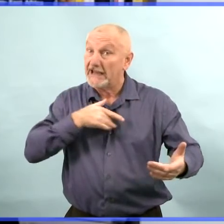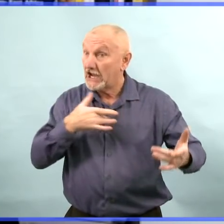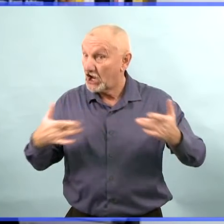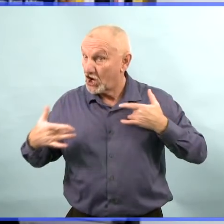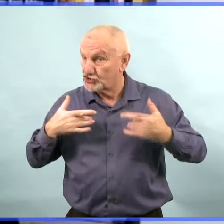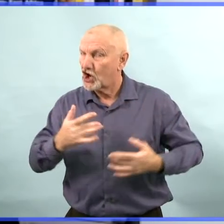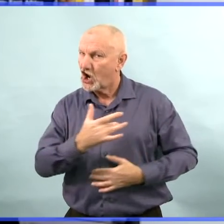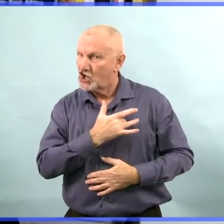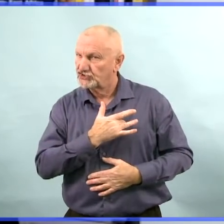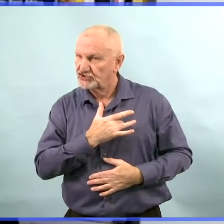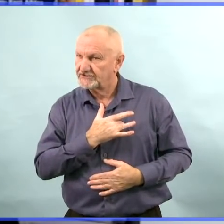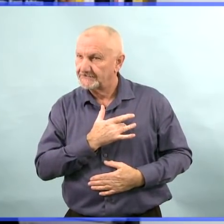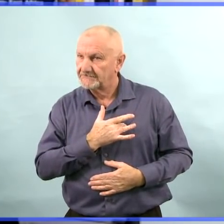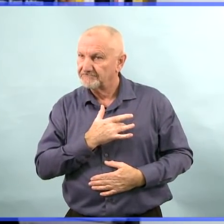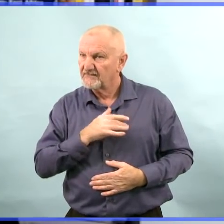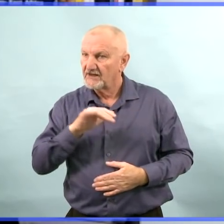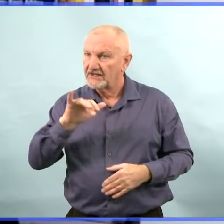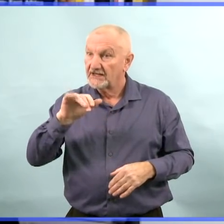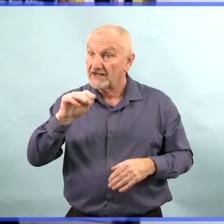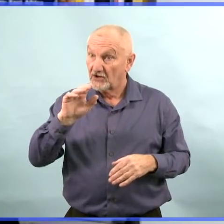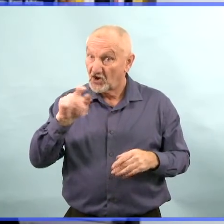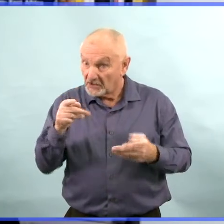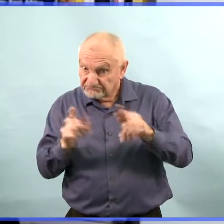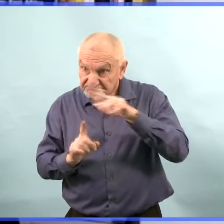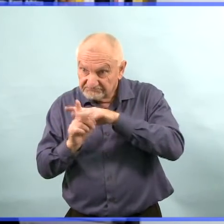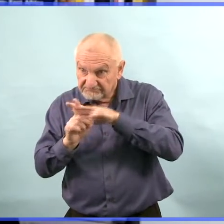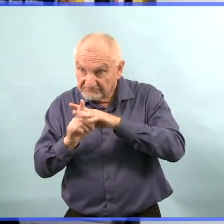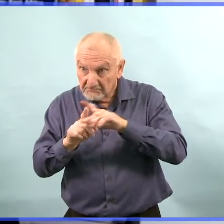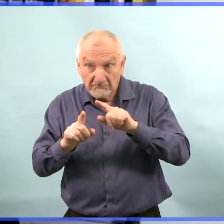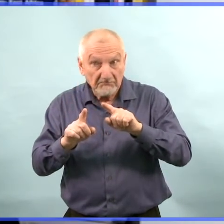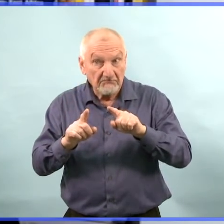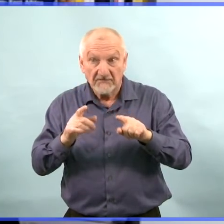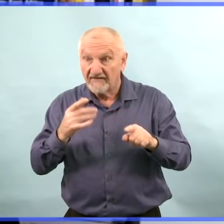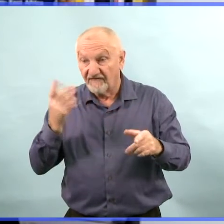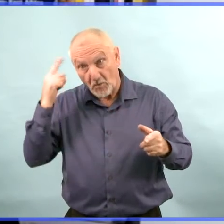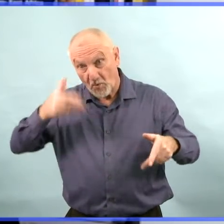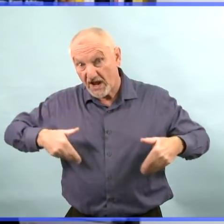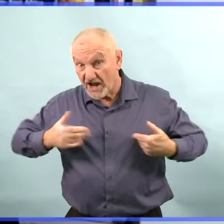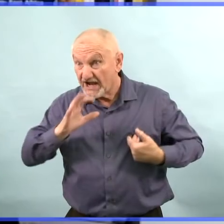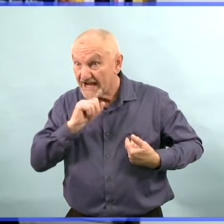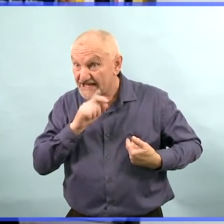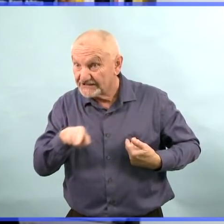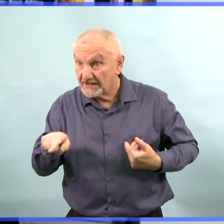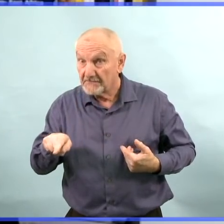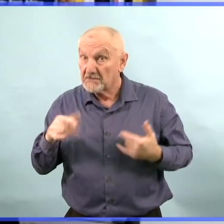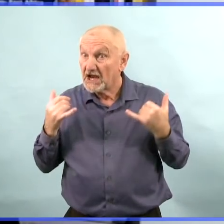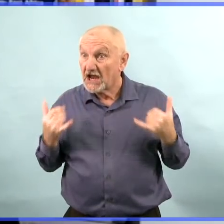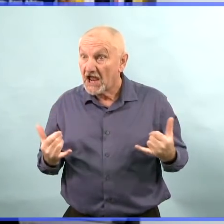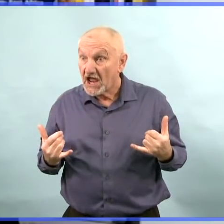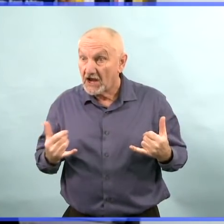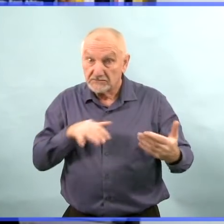age group and so to see nothing uh in the original trial and nothing in the united states so